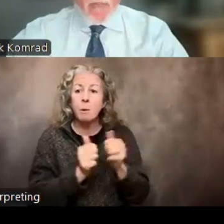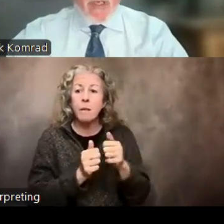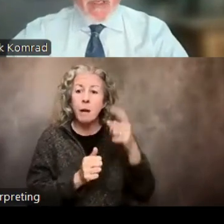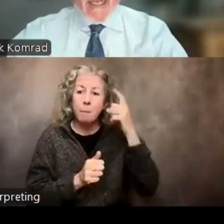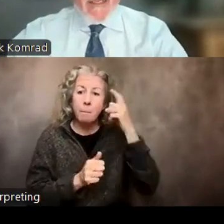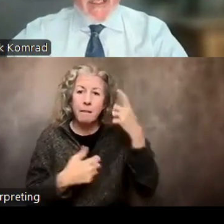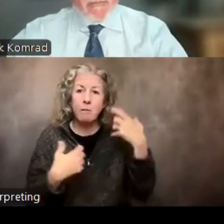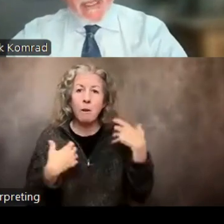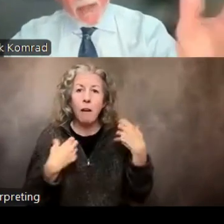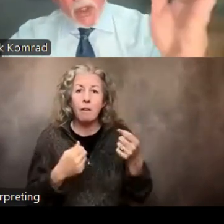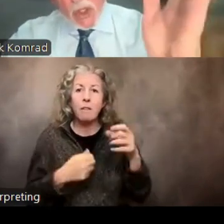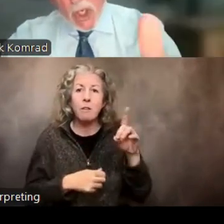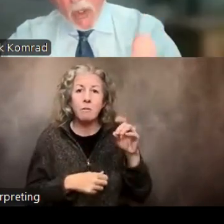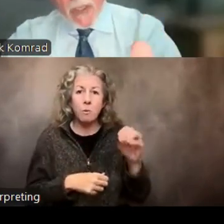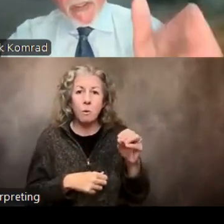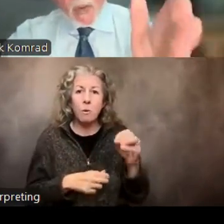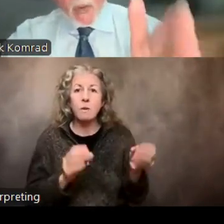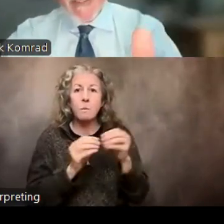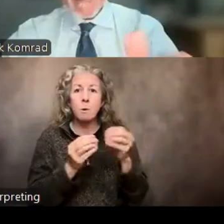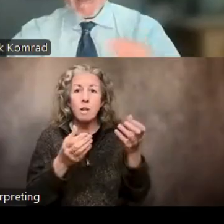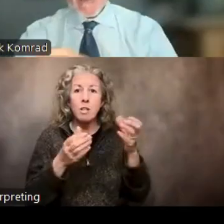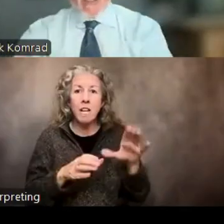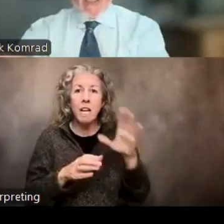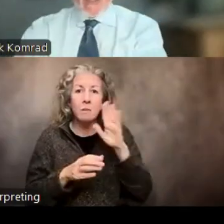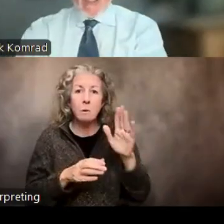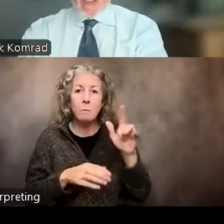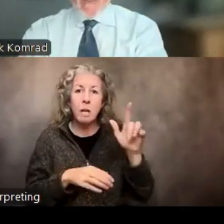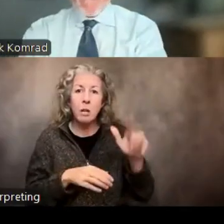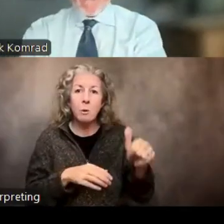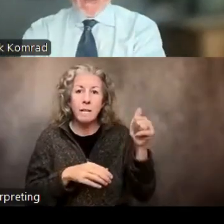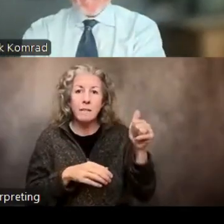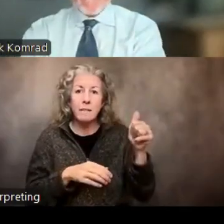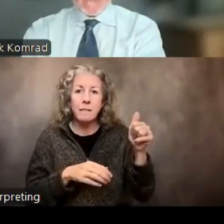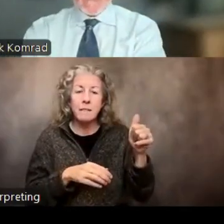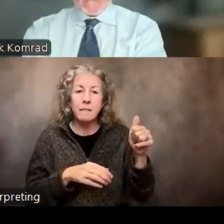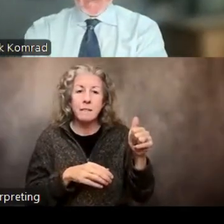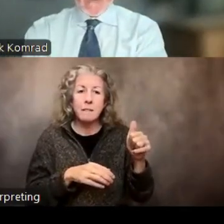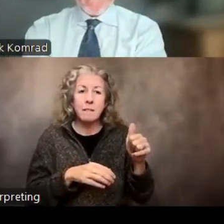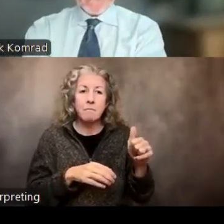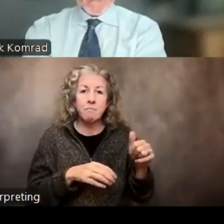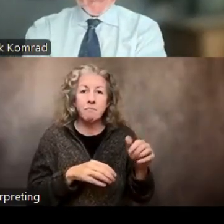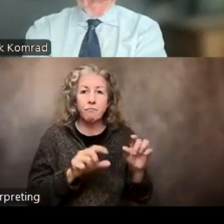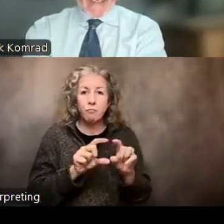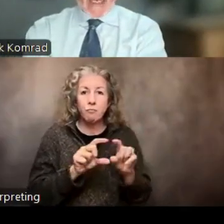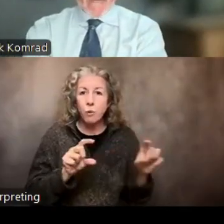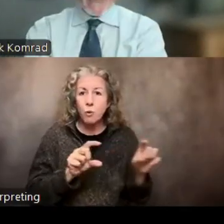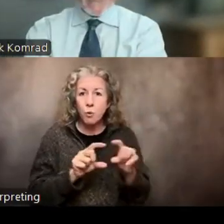more likely to be in the lowest quintile of of socio economics